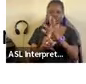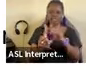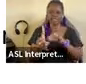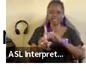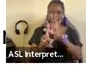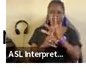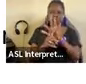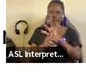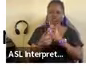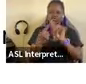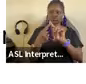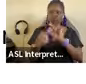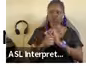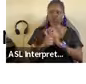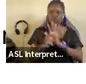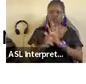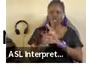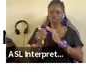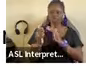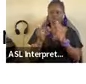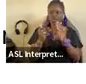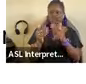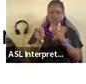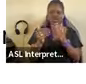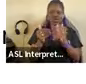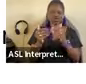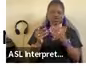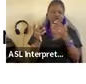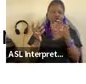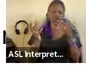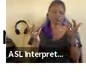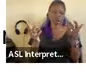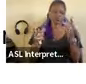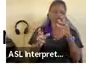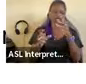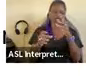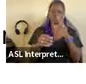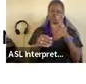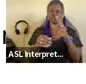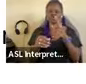That includes people in congregate settings such as gold, nursing facilities,